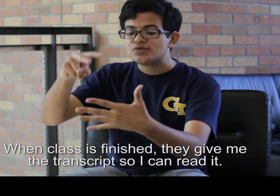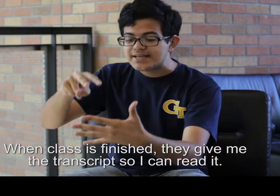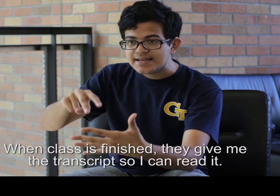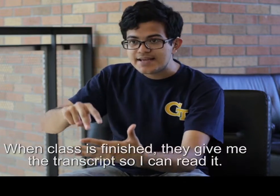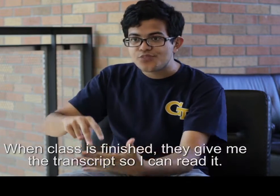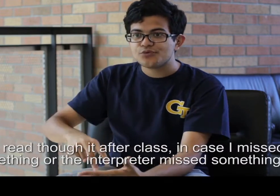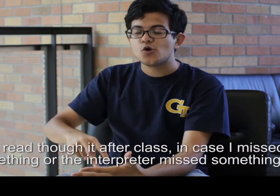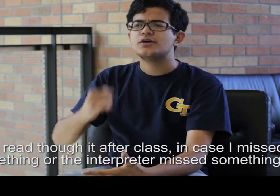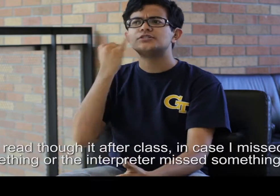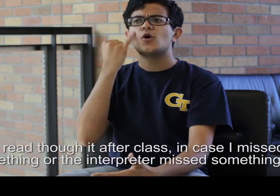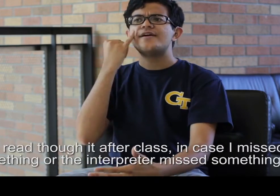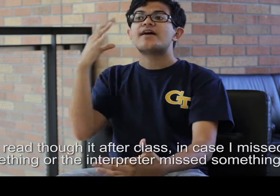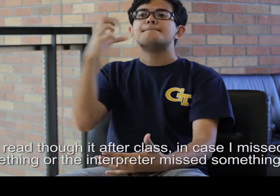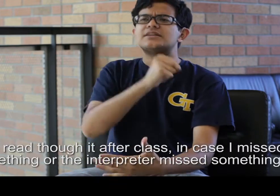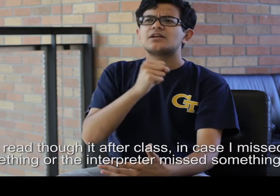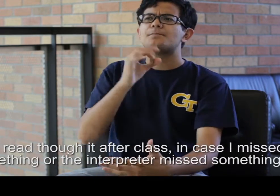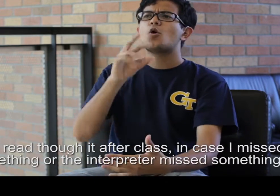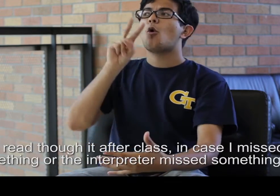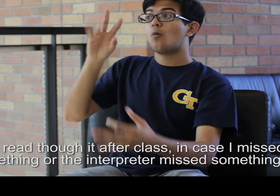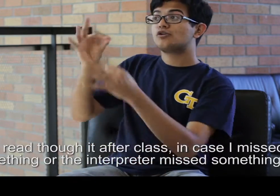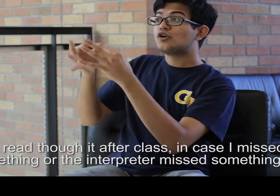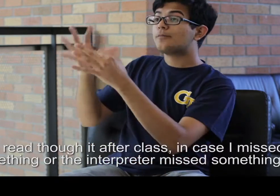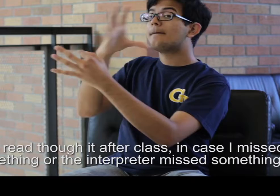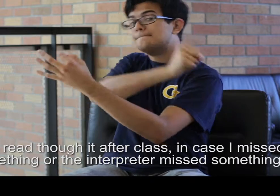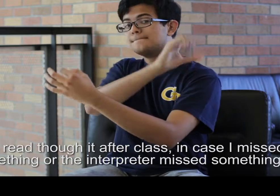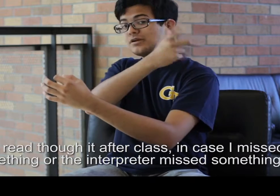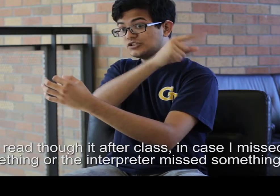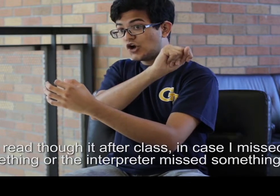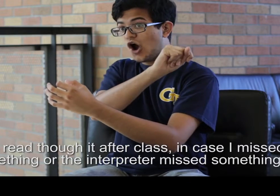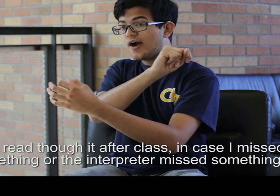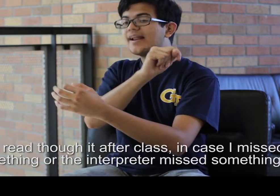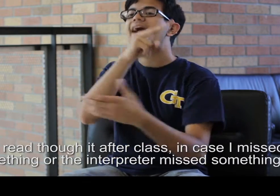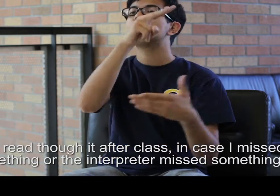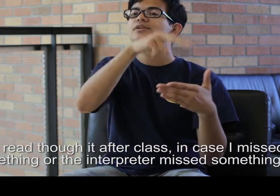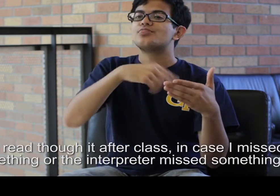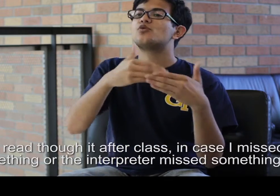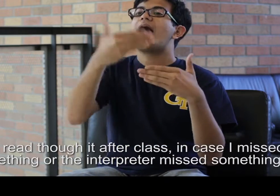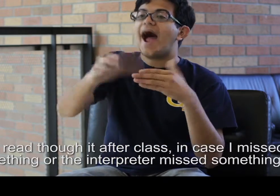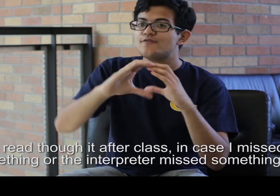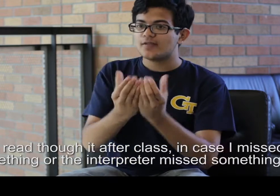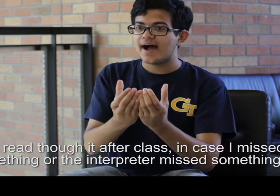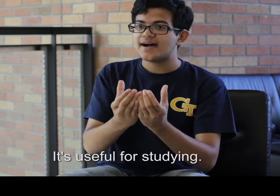So essentially, what that means is every word that is recorded is now able to be searched upon.